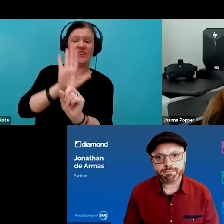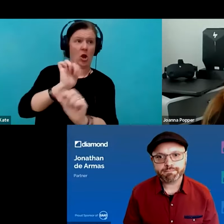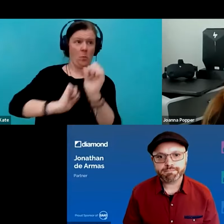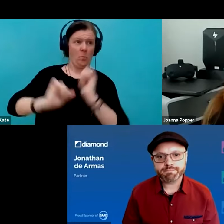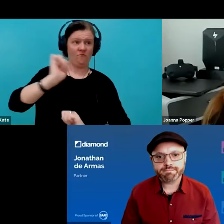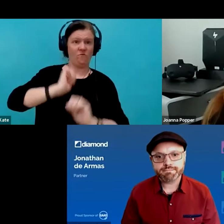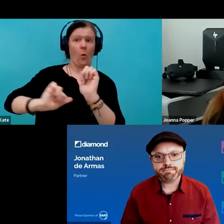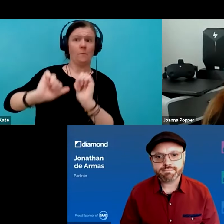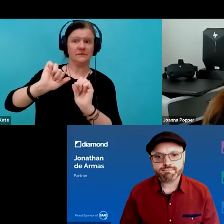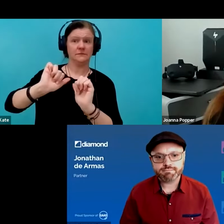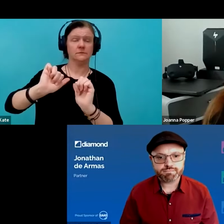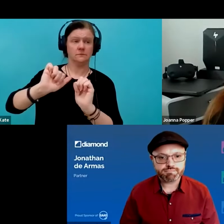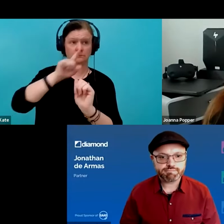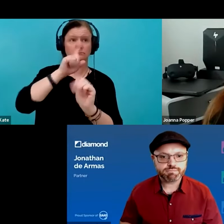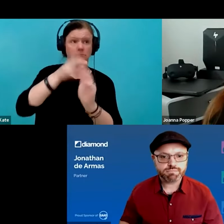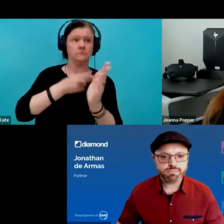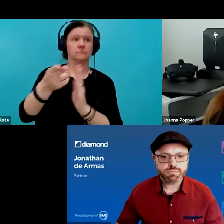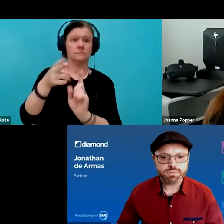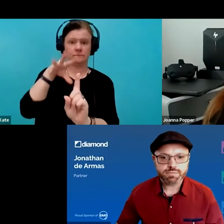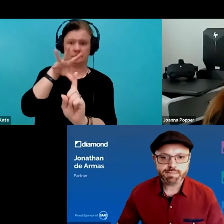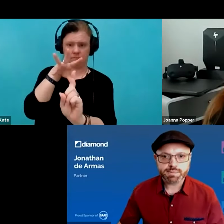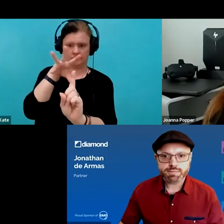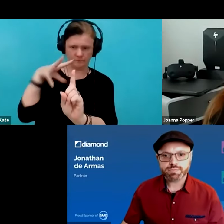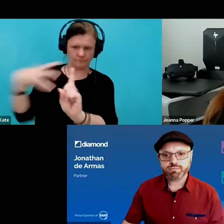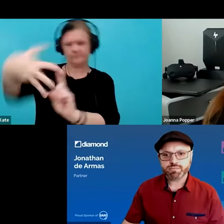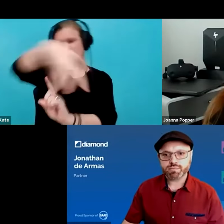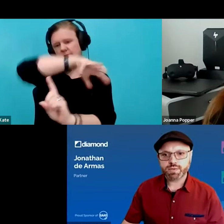those those authentic performances and bringing them into like augmented or